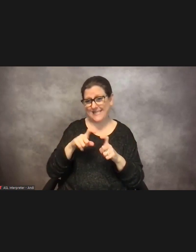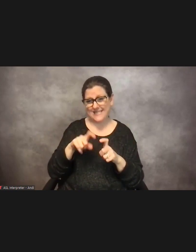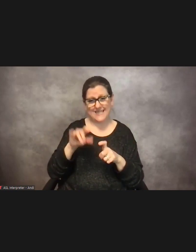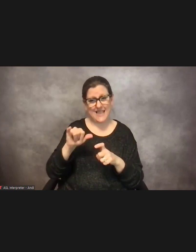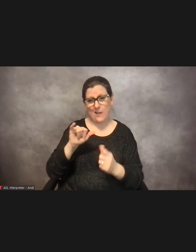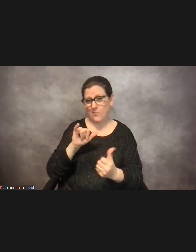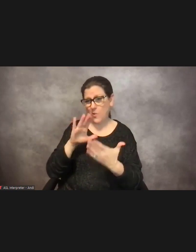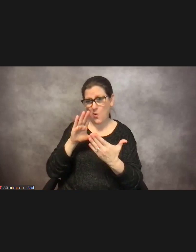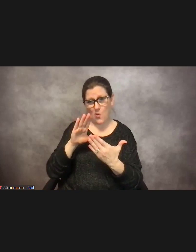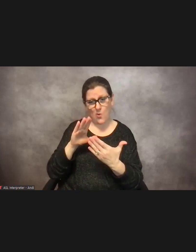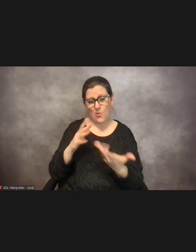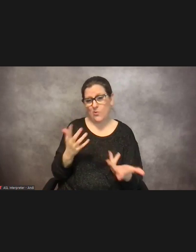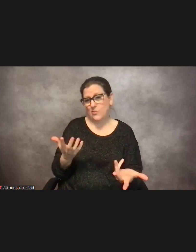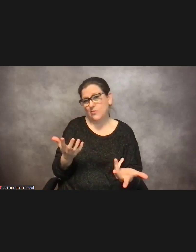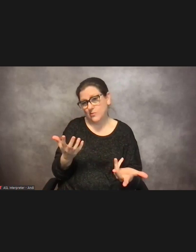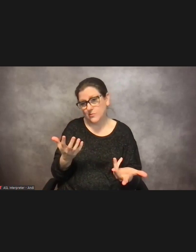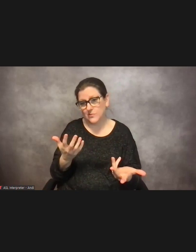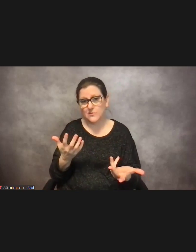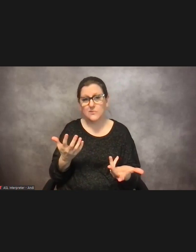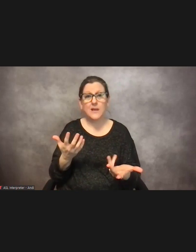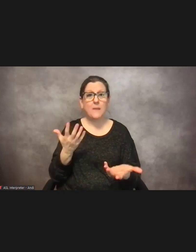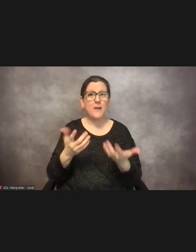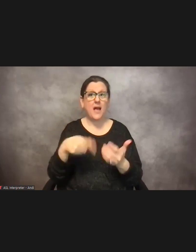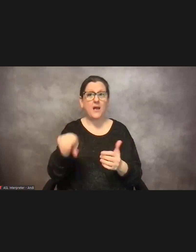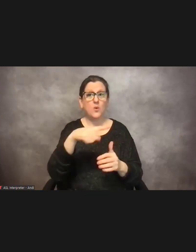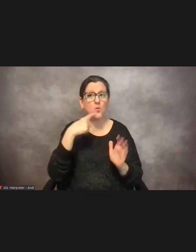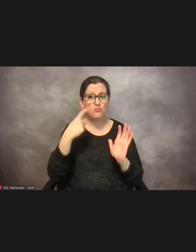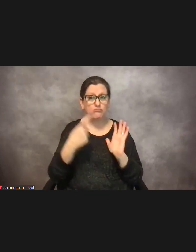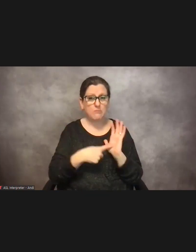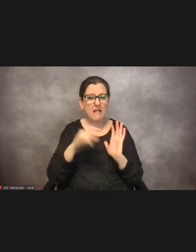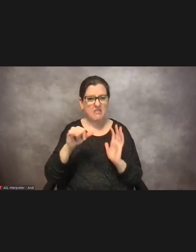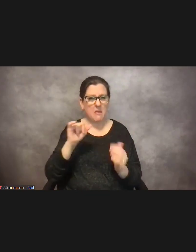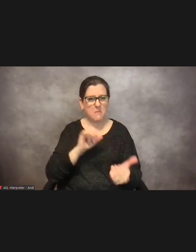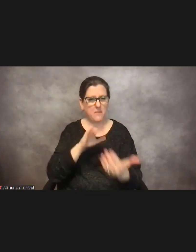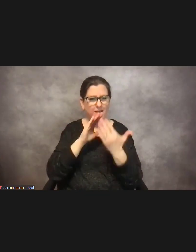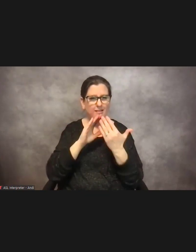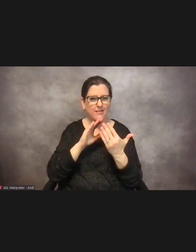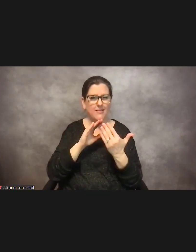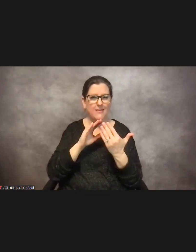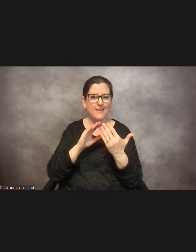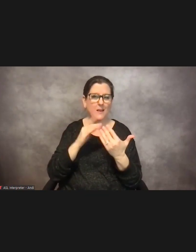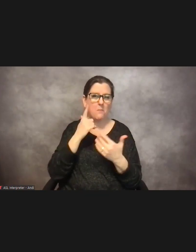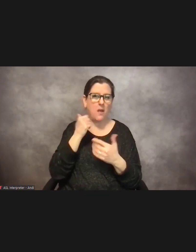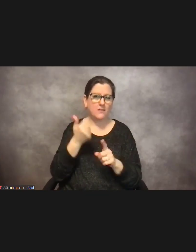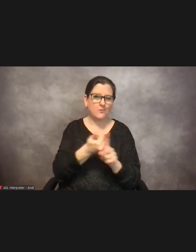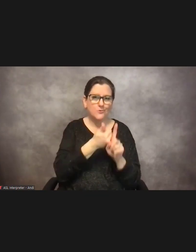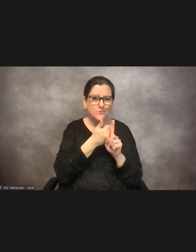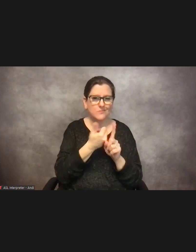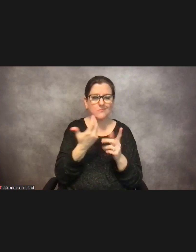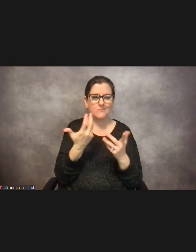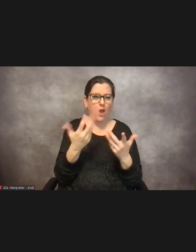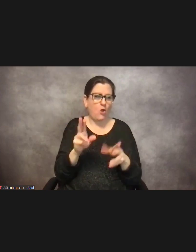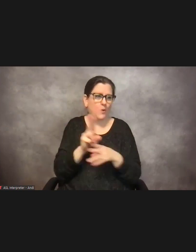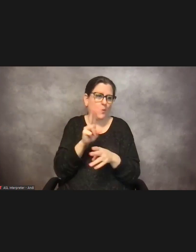out. Now, you probably recognize this method, um, either because you